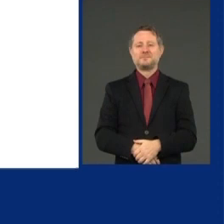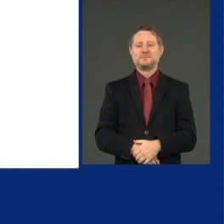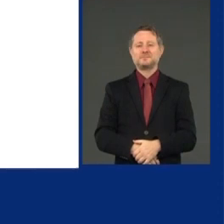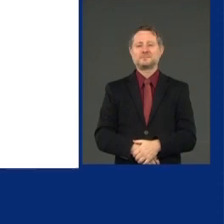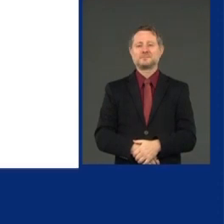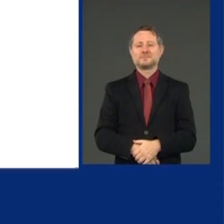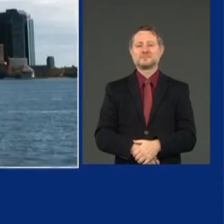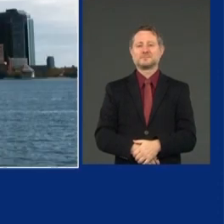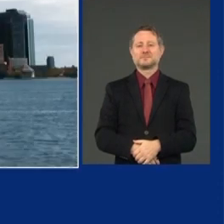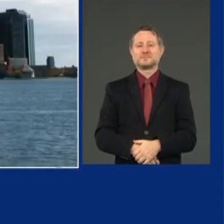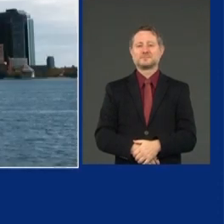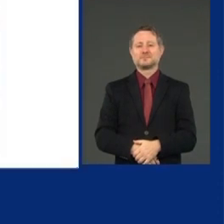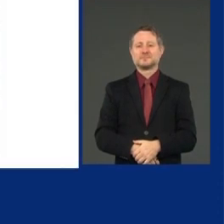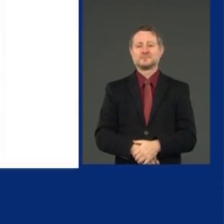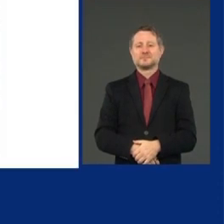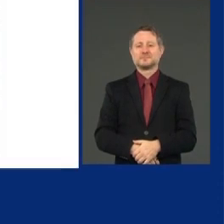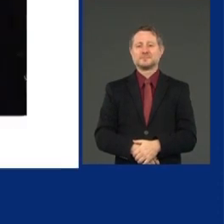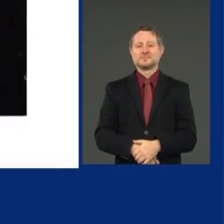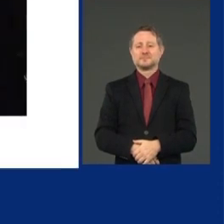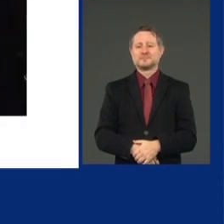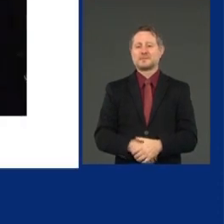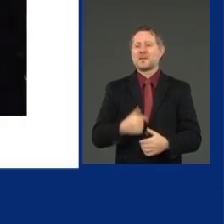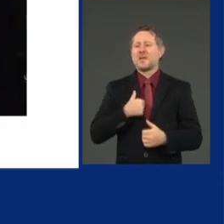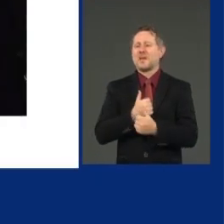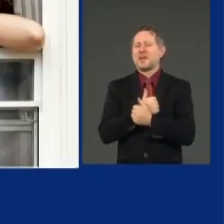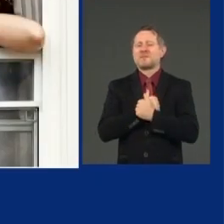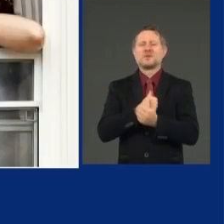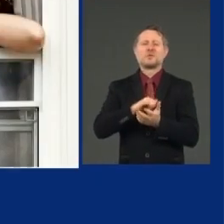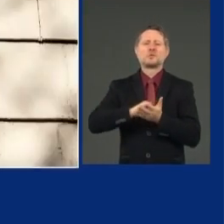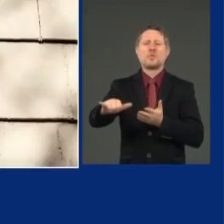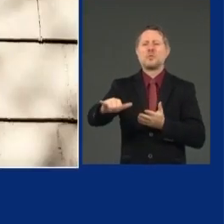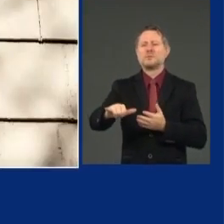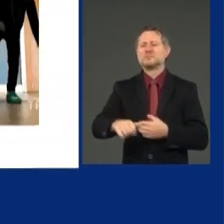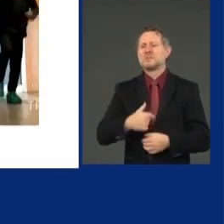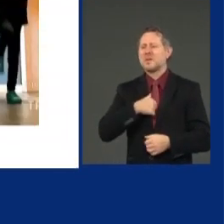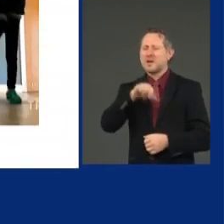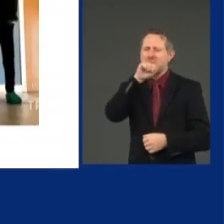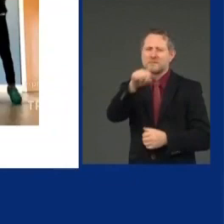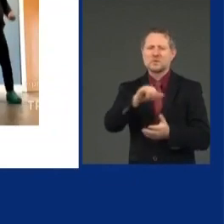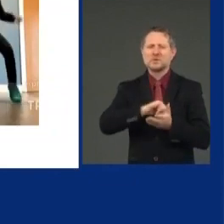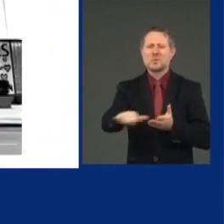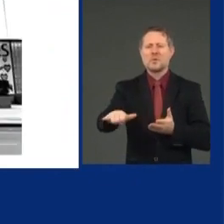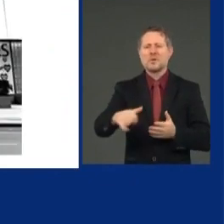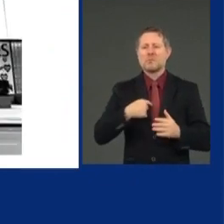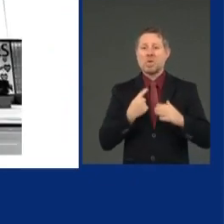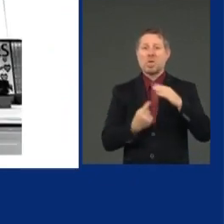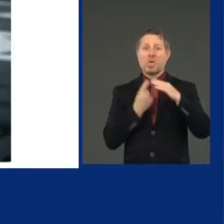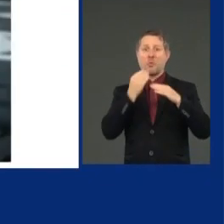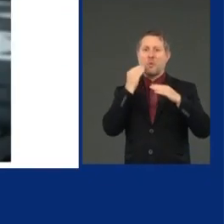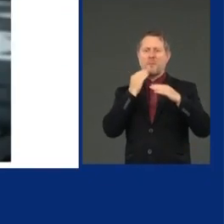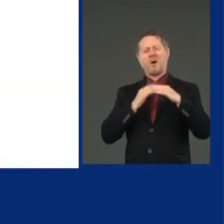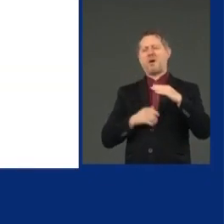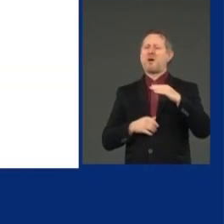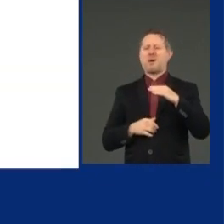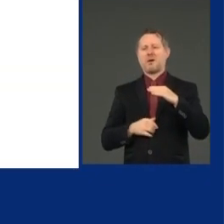SAVE LIVES. STAY STRONG.